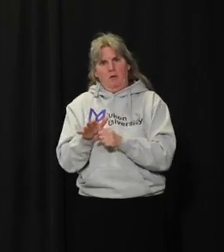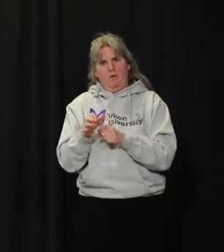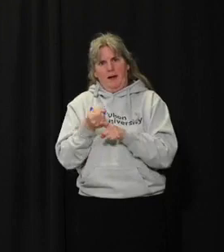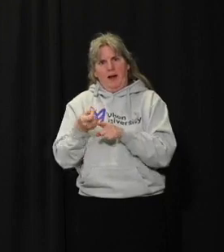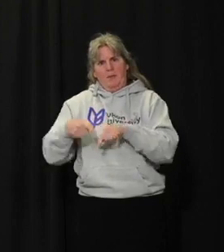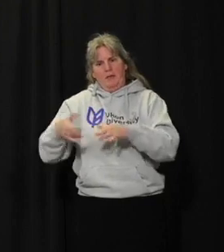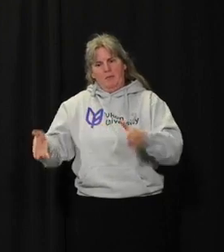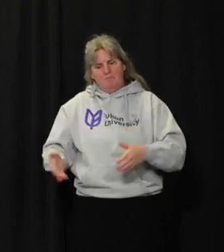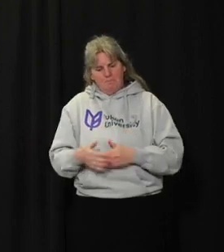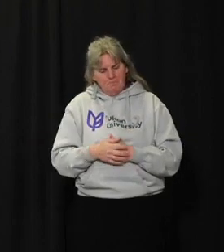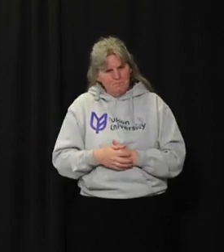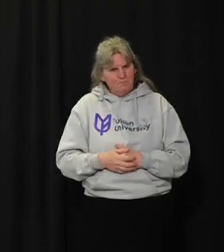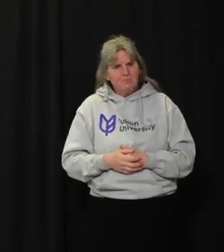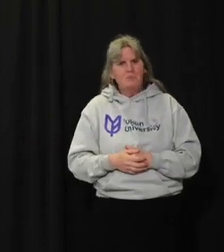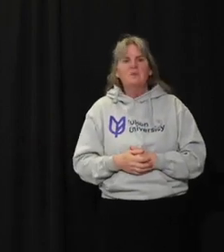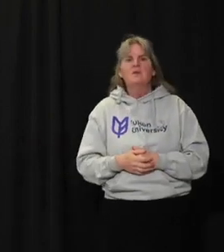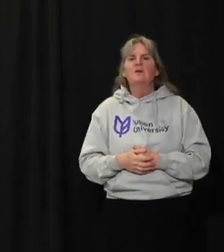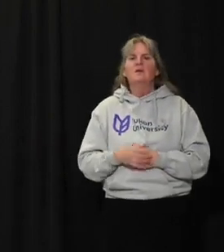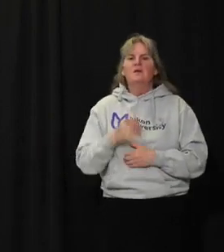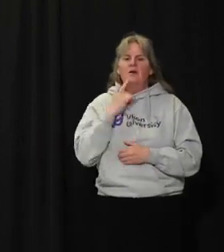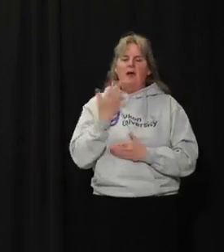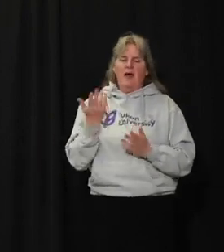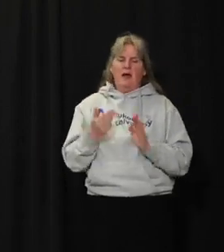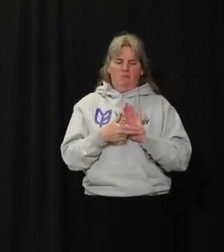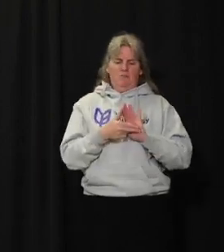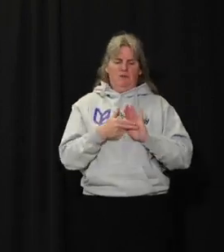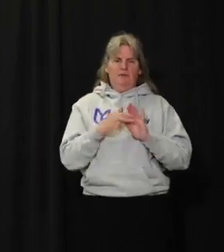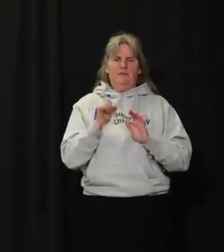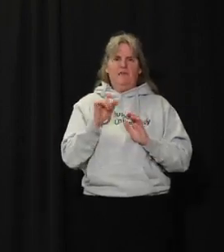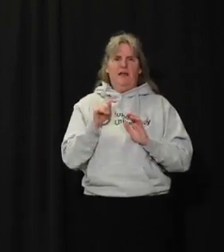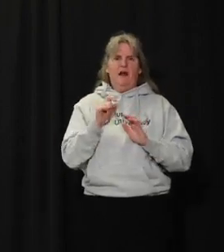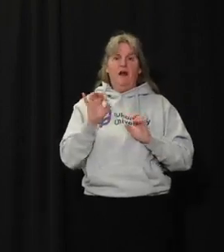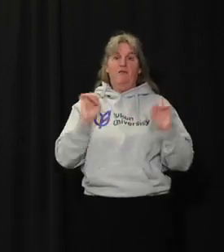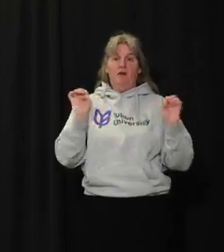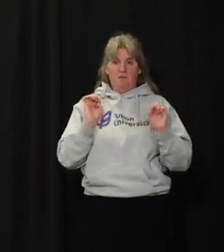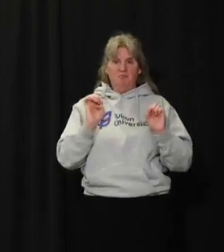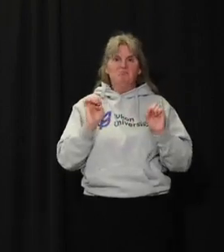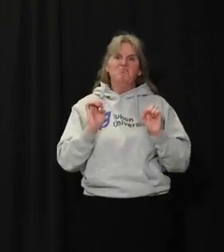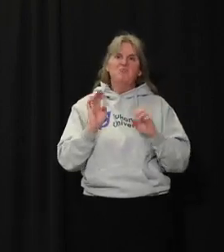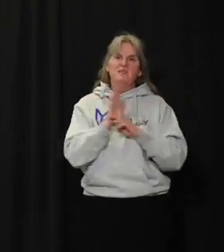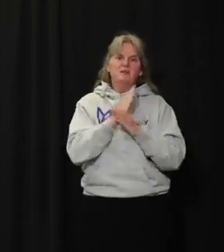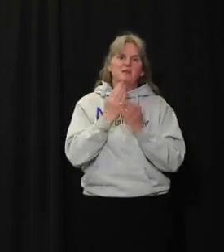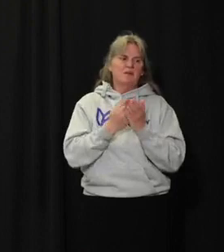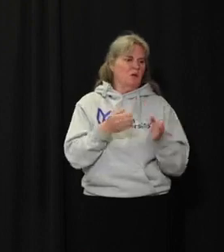pandemic. During the state of emergency, many businesses have closed to